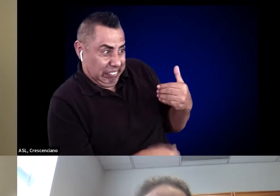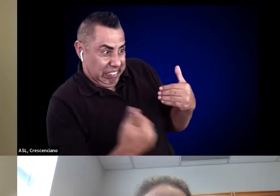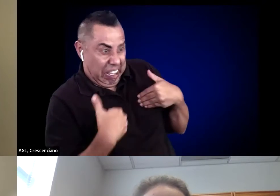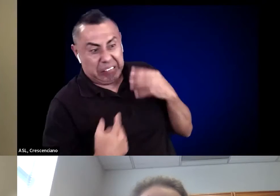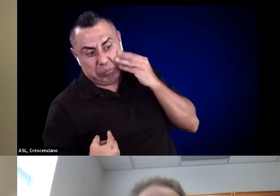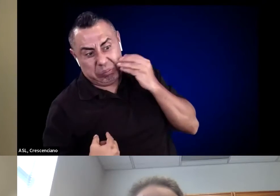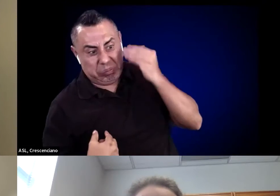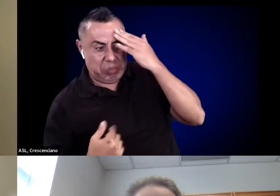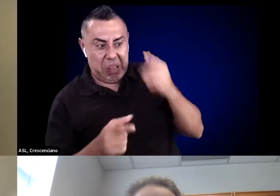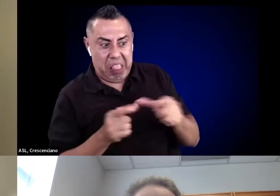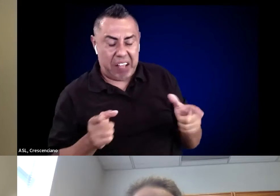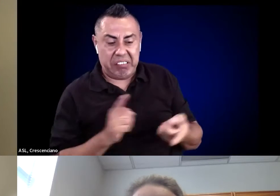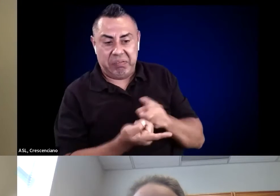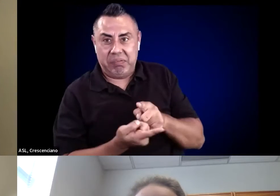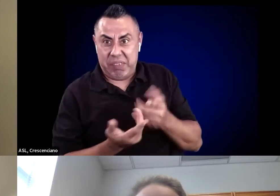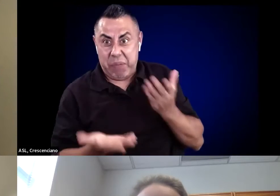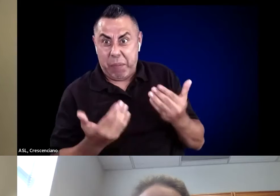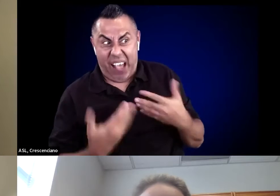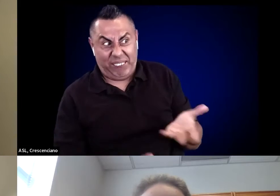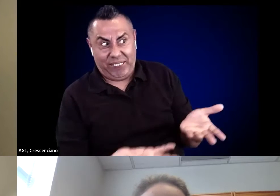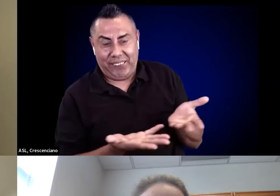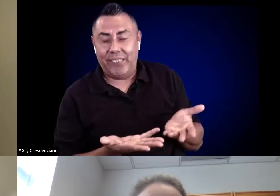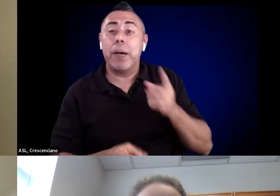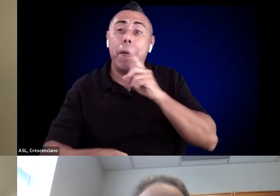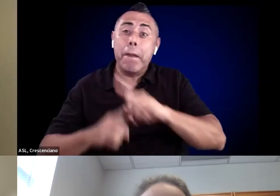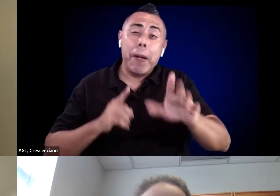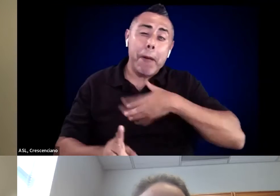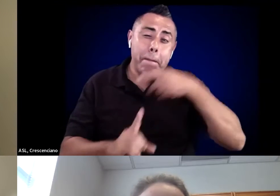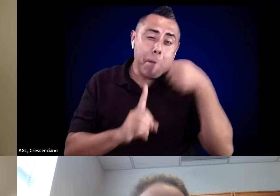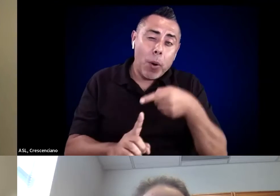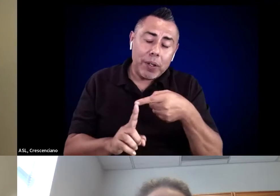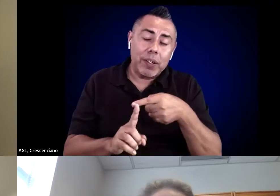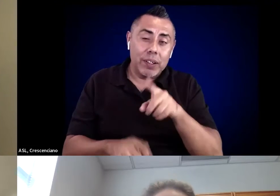Rebecca Tarvin (she/her): the question is, how do you pay people for that or time, which is what